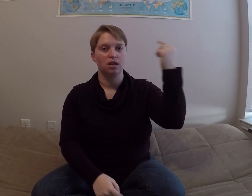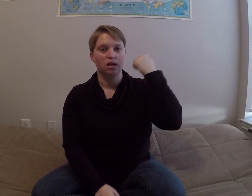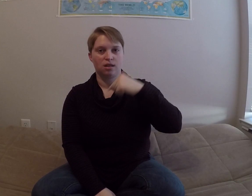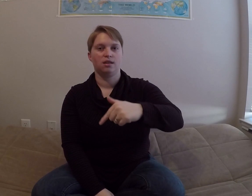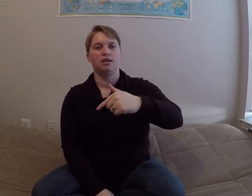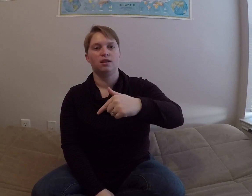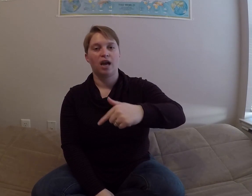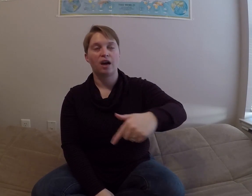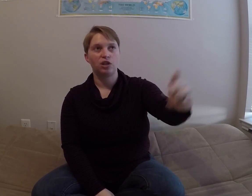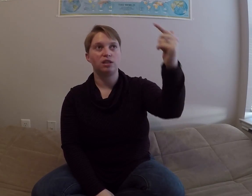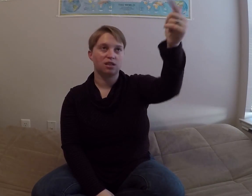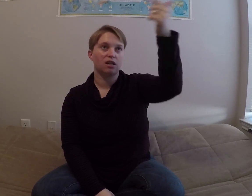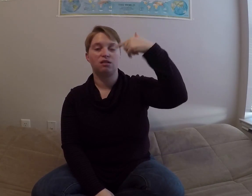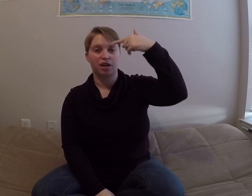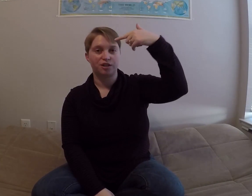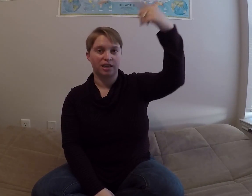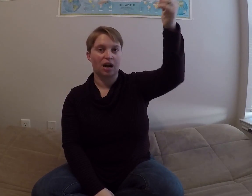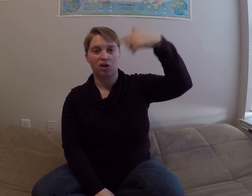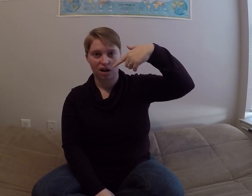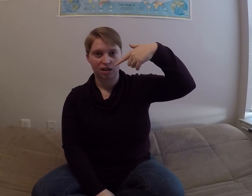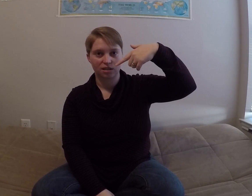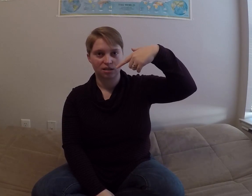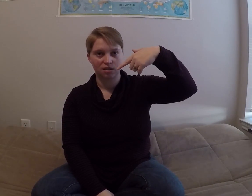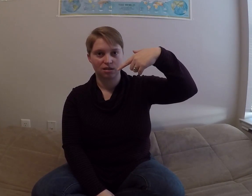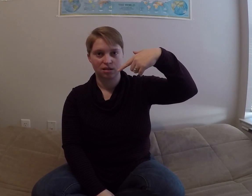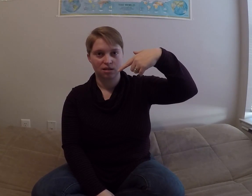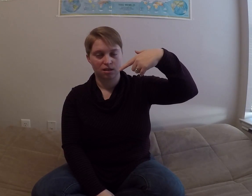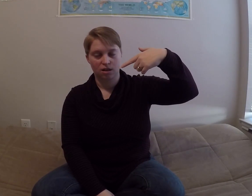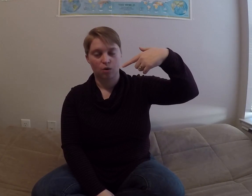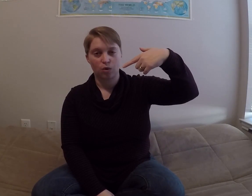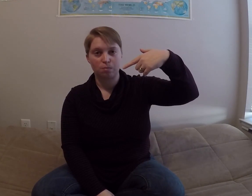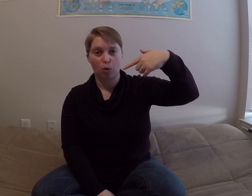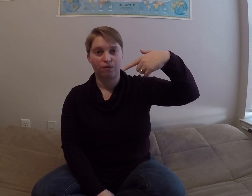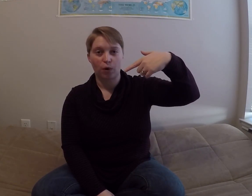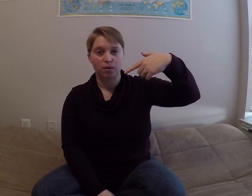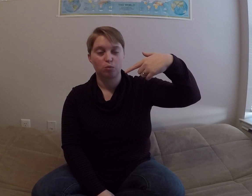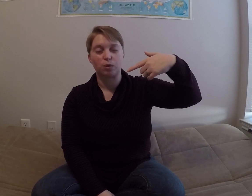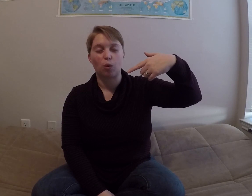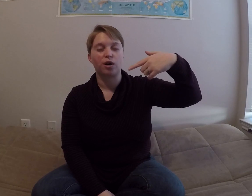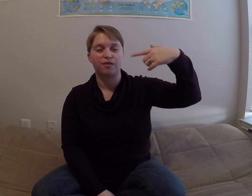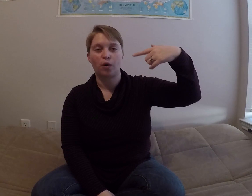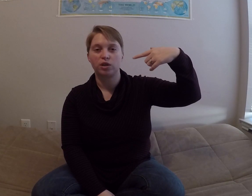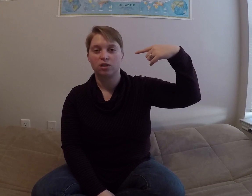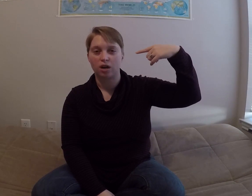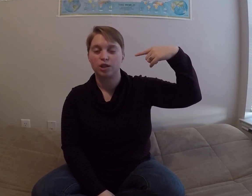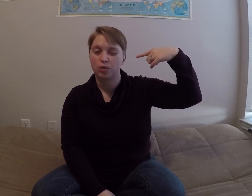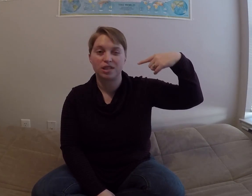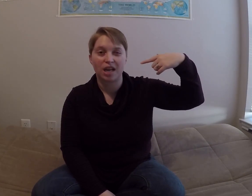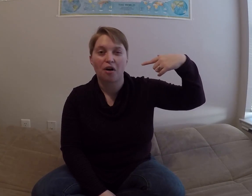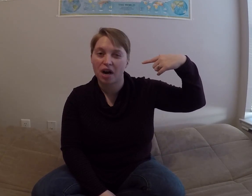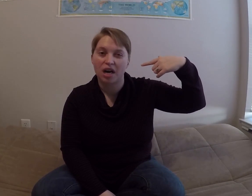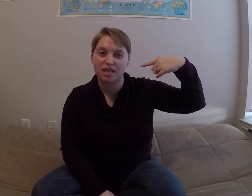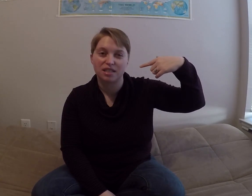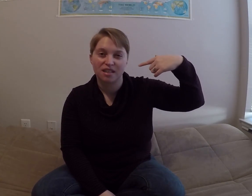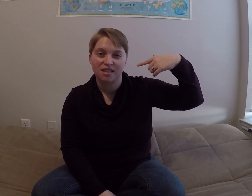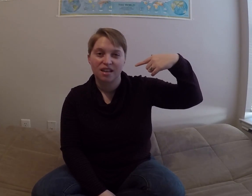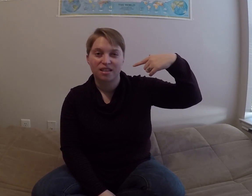Because having the sun glare in our eyes, we’re more focused on squinting our eyes